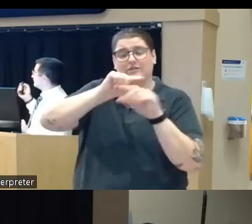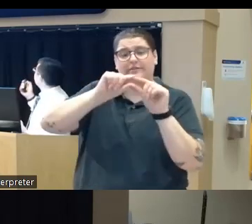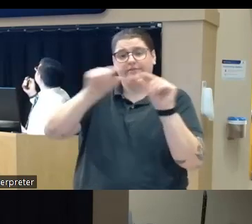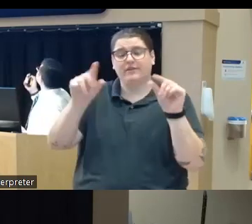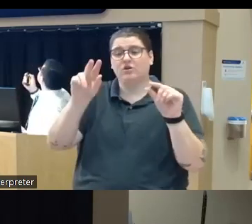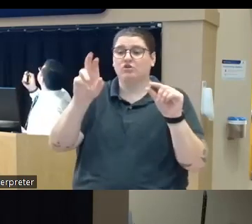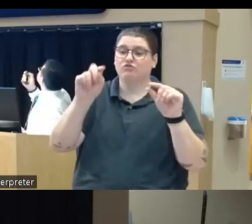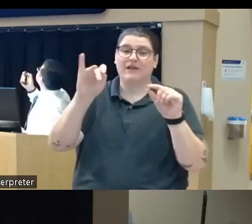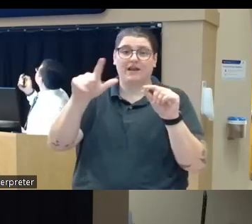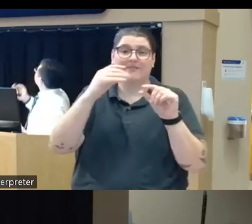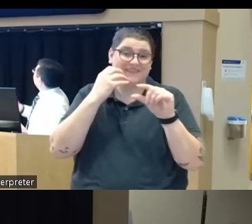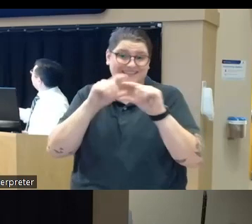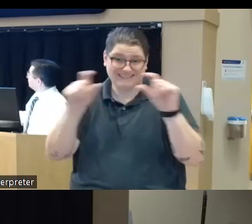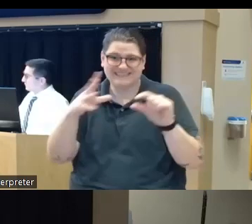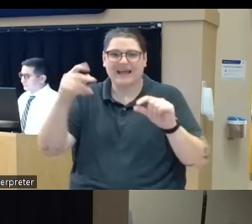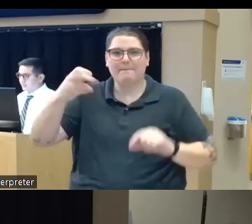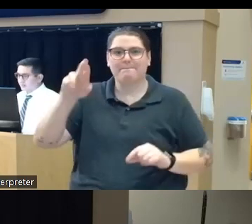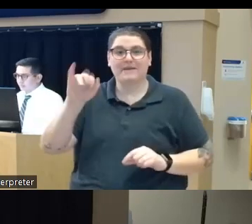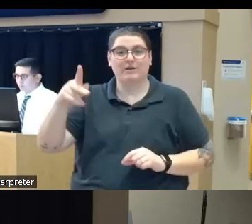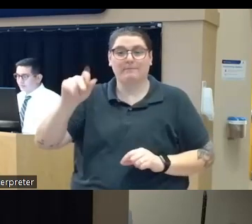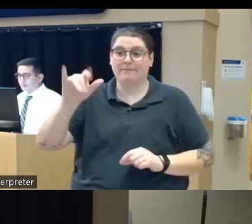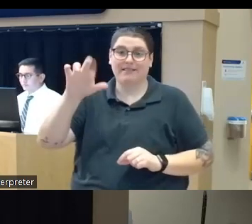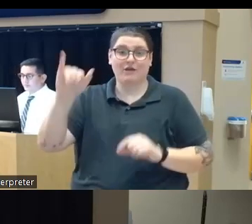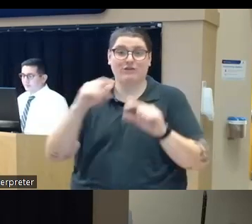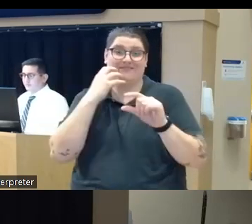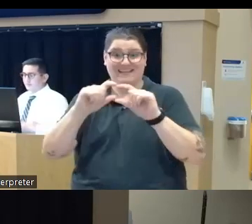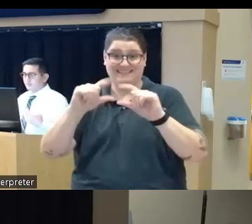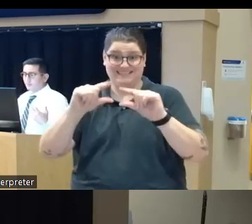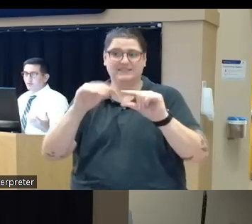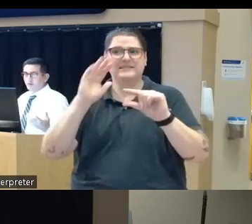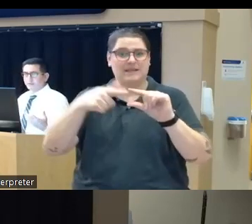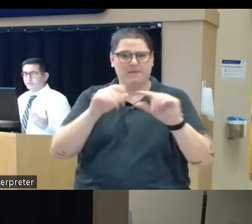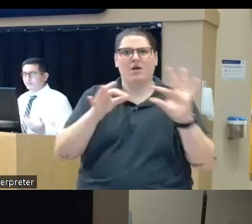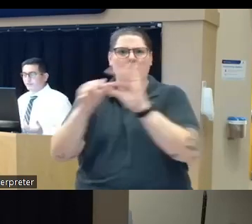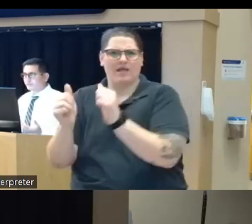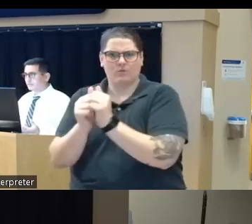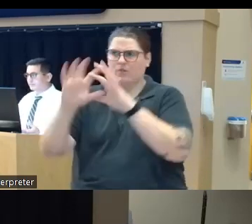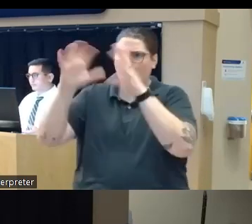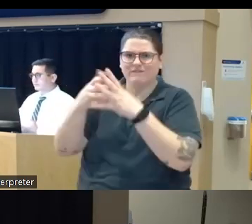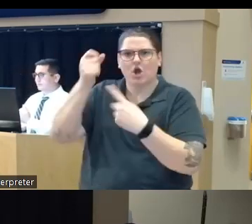this is this optic disk space was correlated with overall cognition and functioning as well